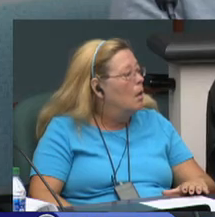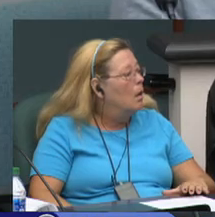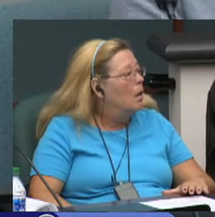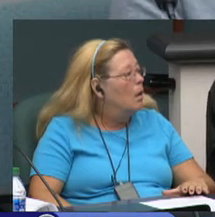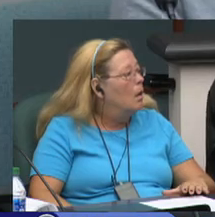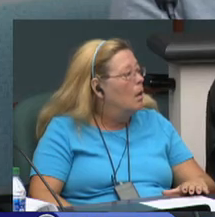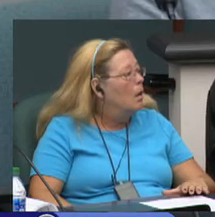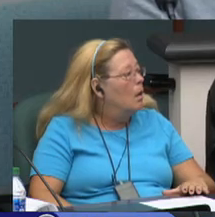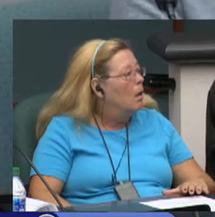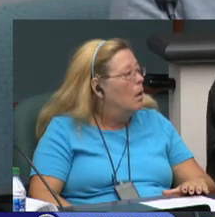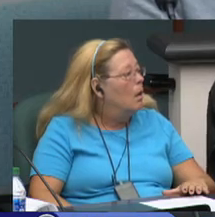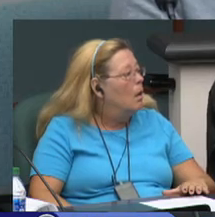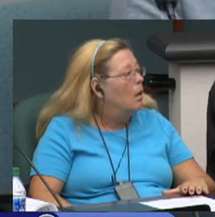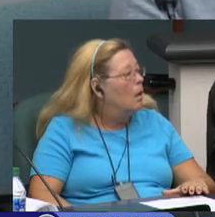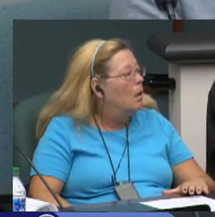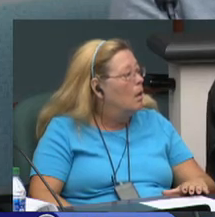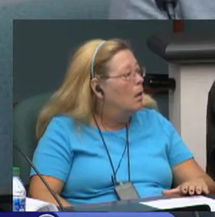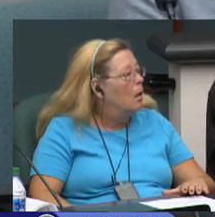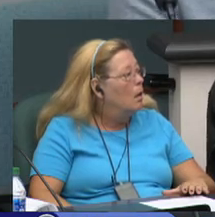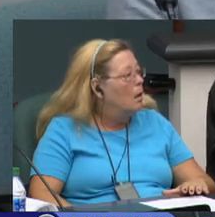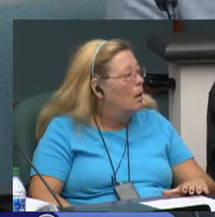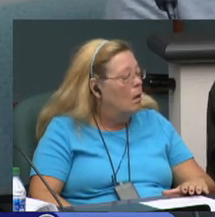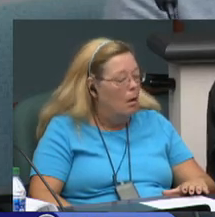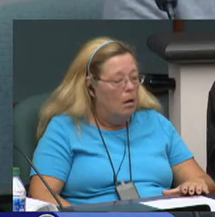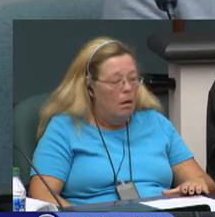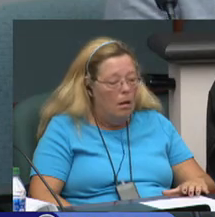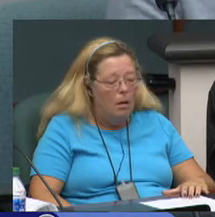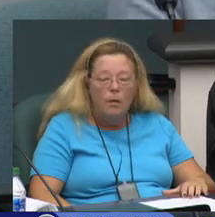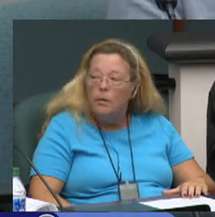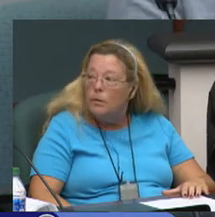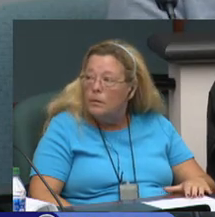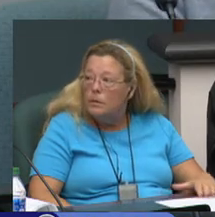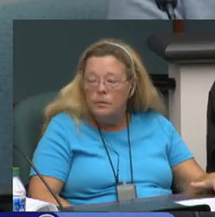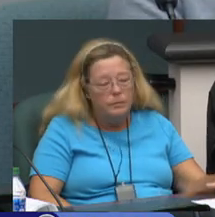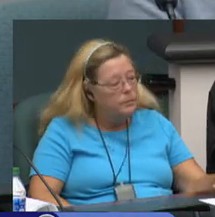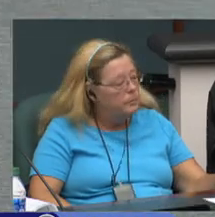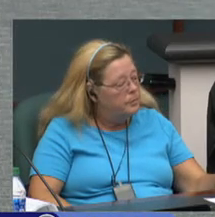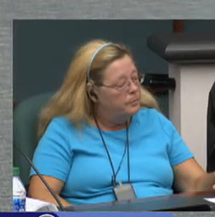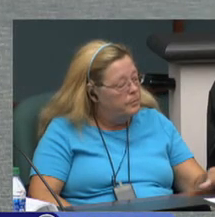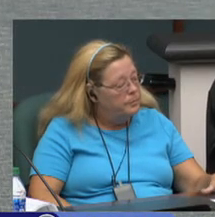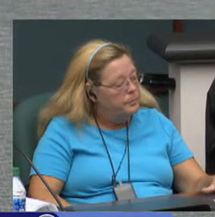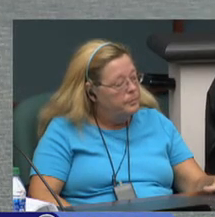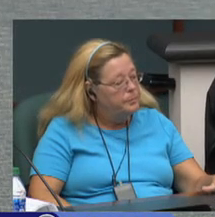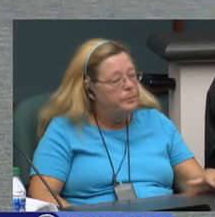I'd prefer just to forge forge ahead okay all right then we will go to